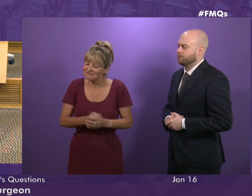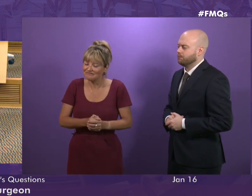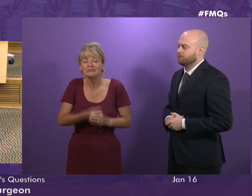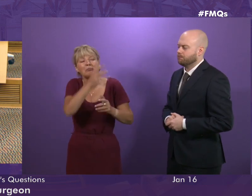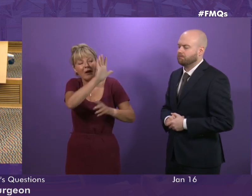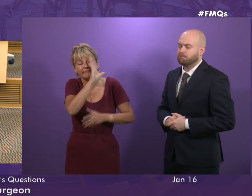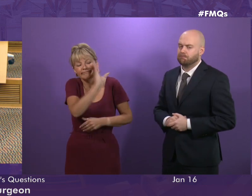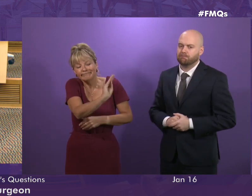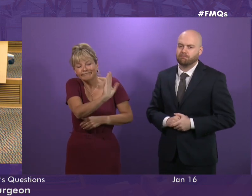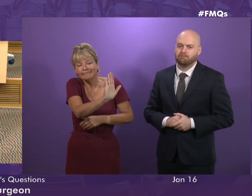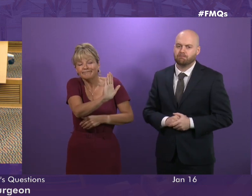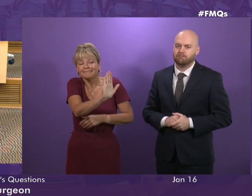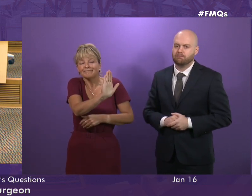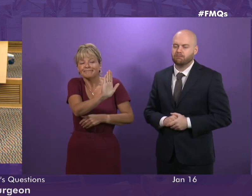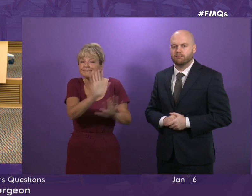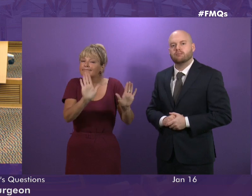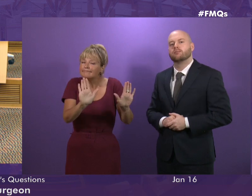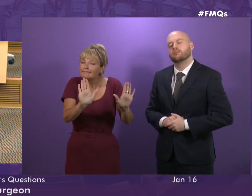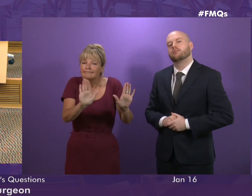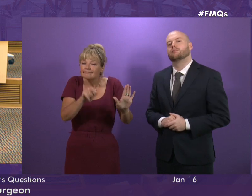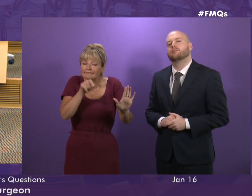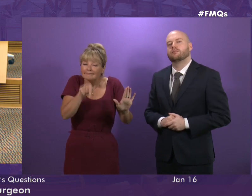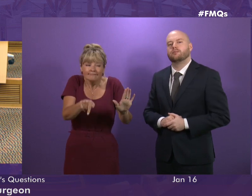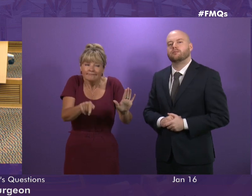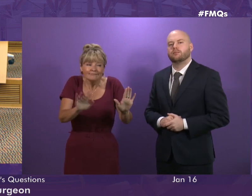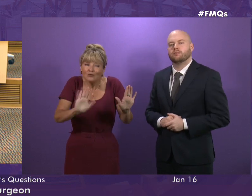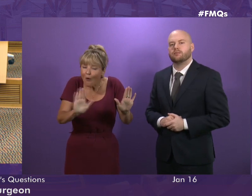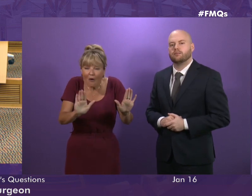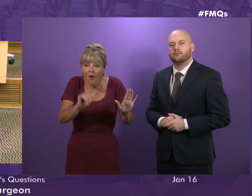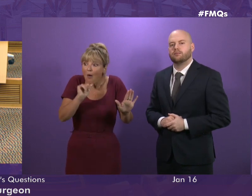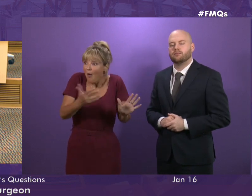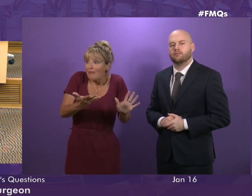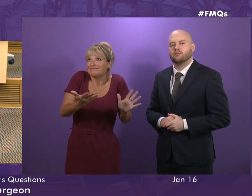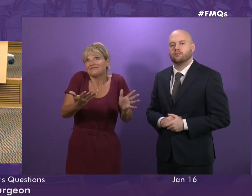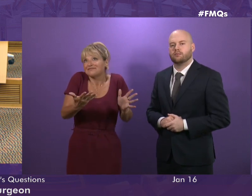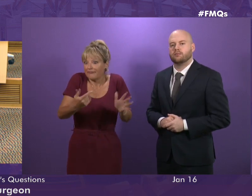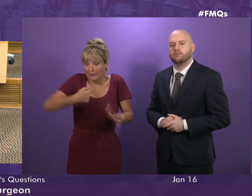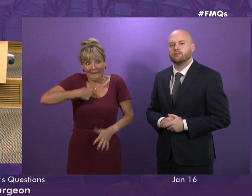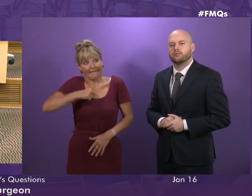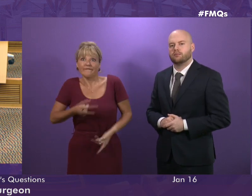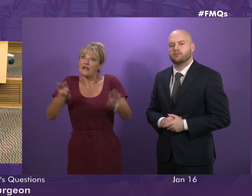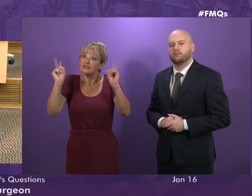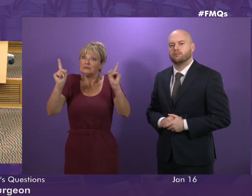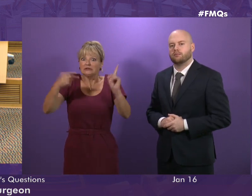It is not and has never been my position as First Minister, the position of the Deputy